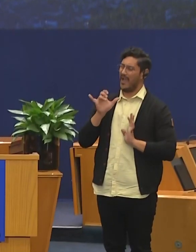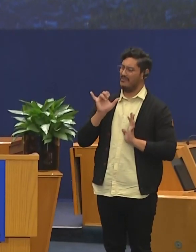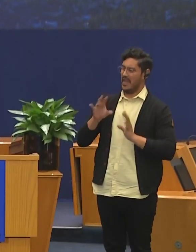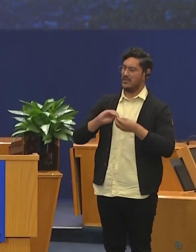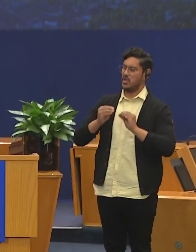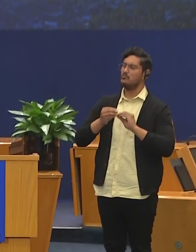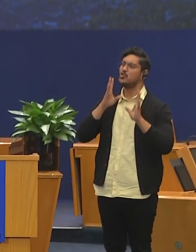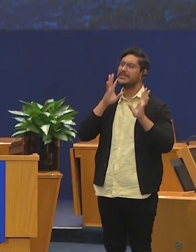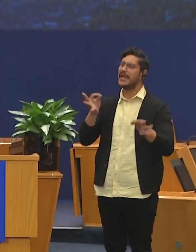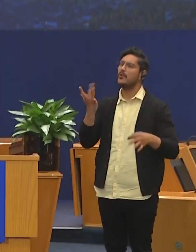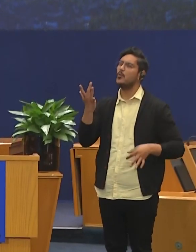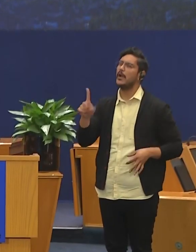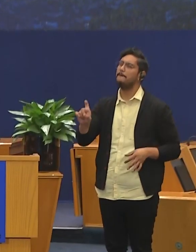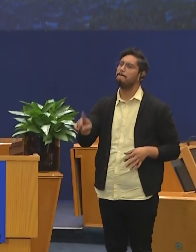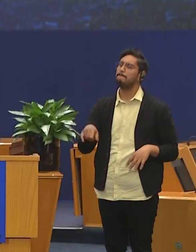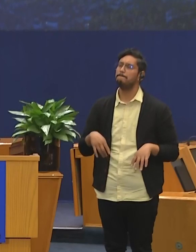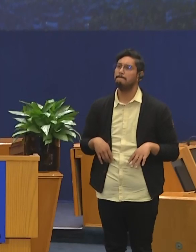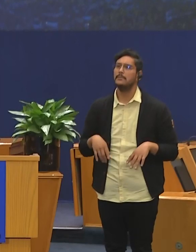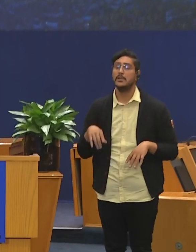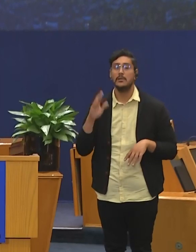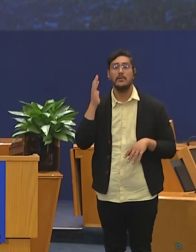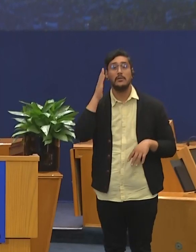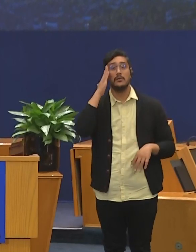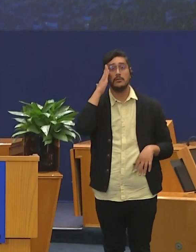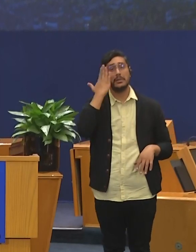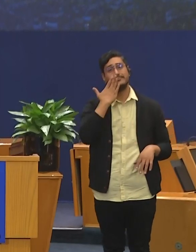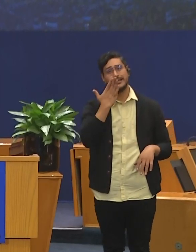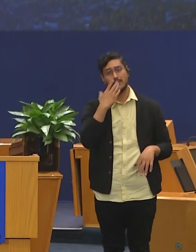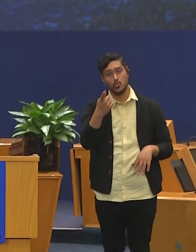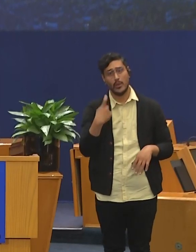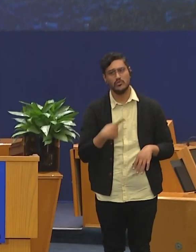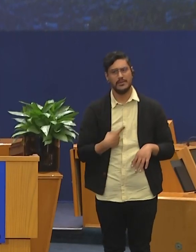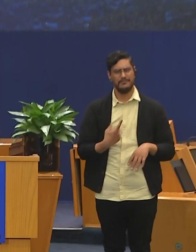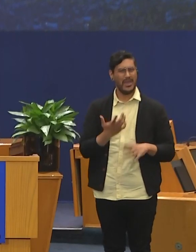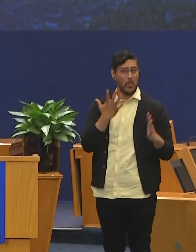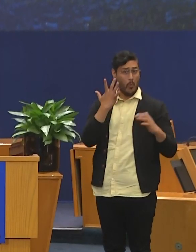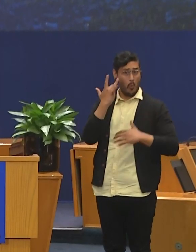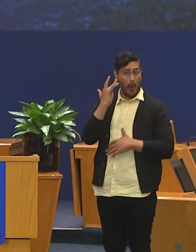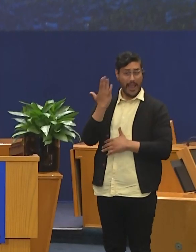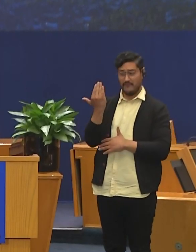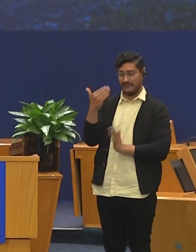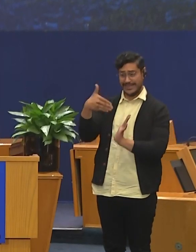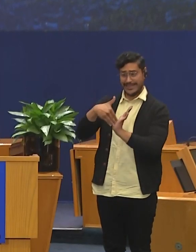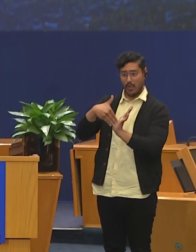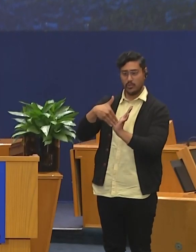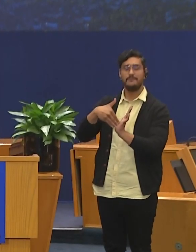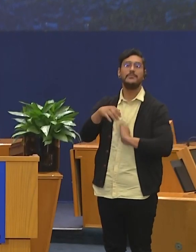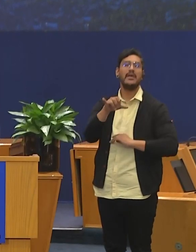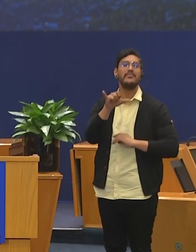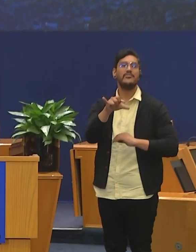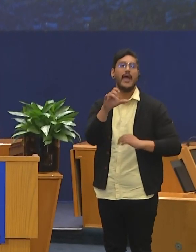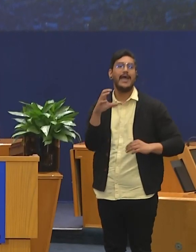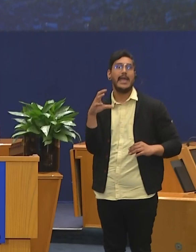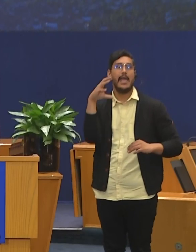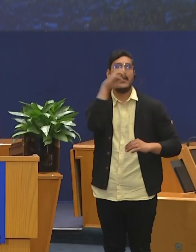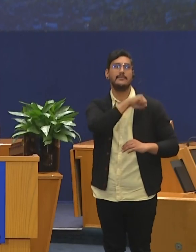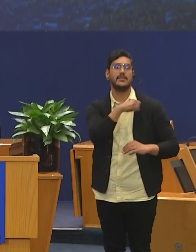15,000 NUMBER? THANK YOU FOR THE QUESTION.